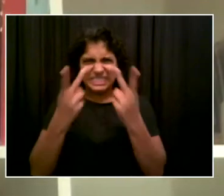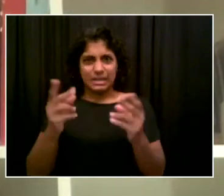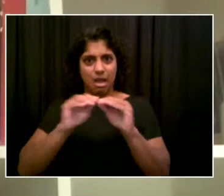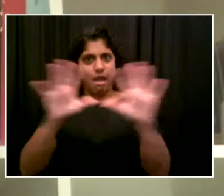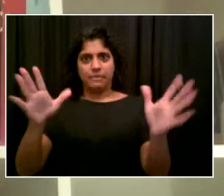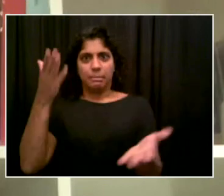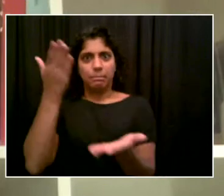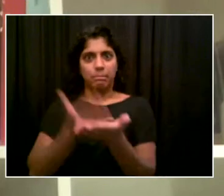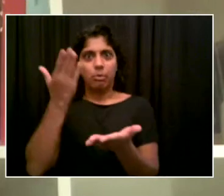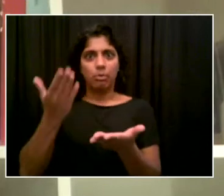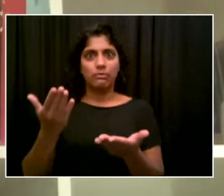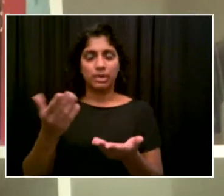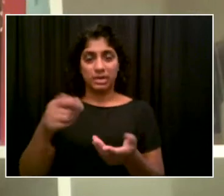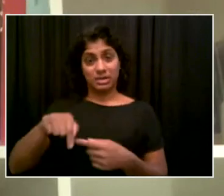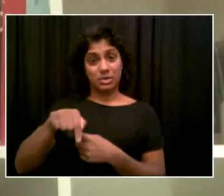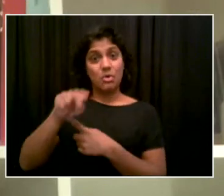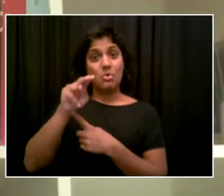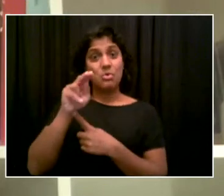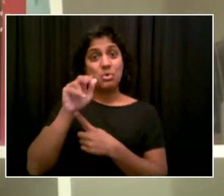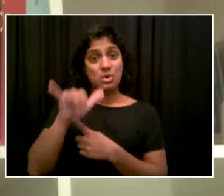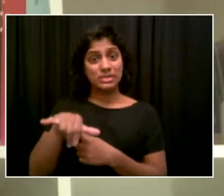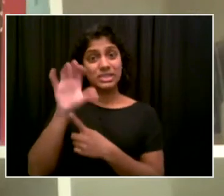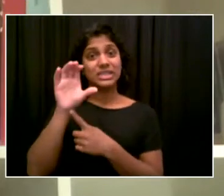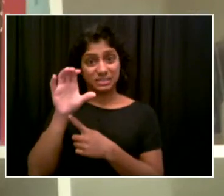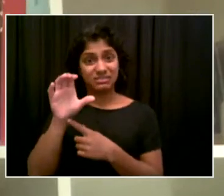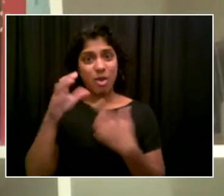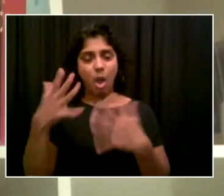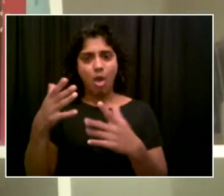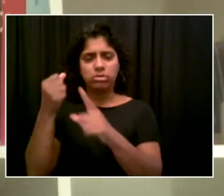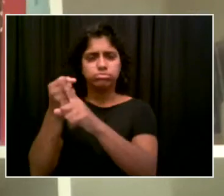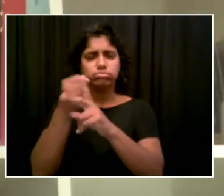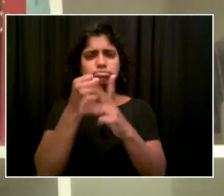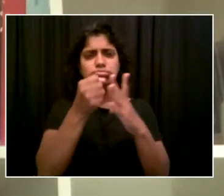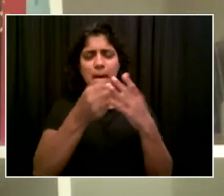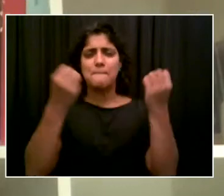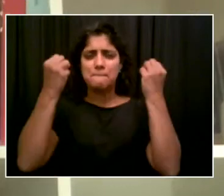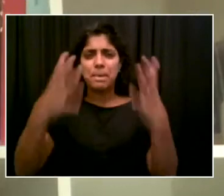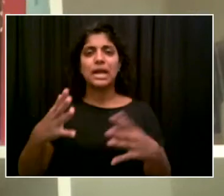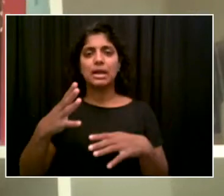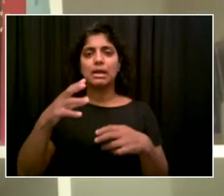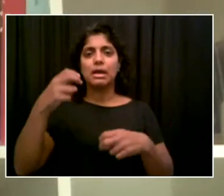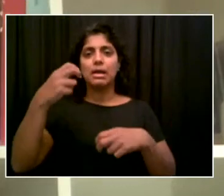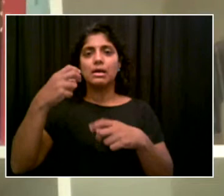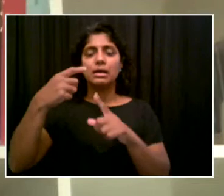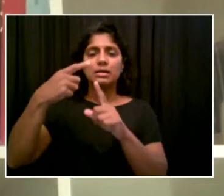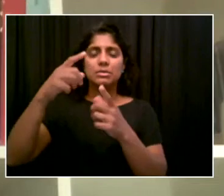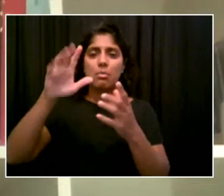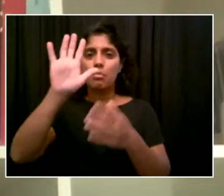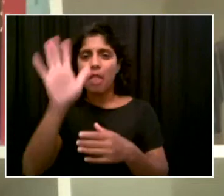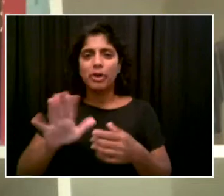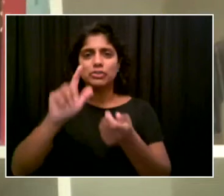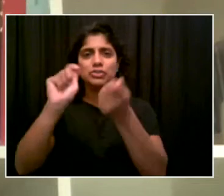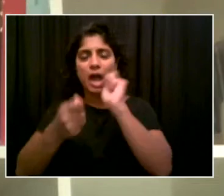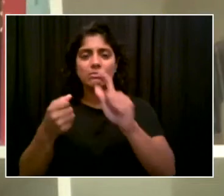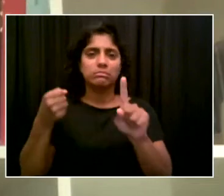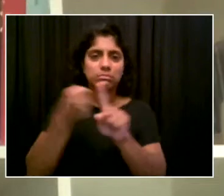COASTAL AREAS PRONE TO FODLOING ONLY EXPECTED TO OCCUR MORE